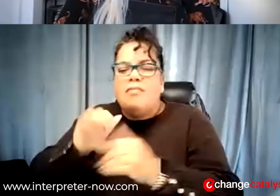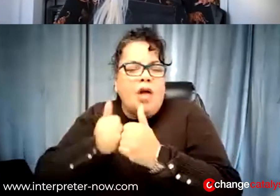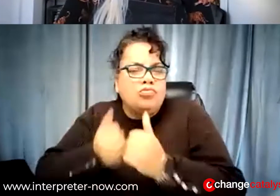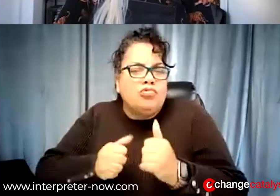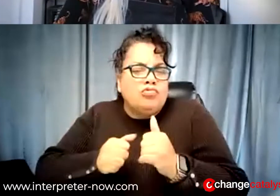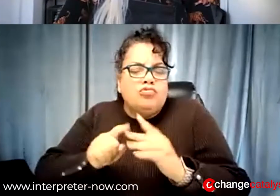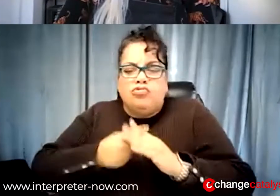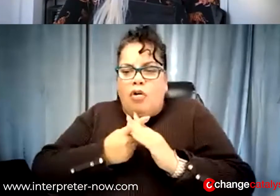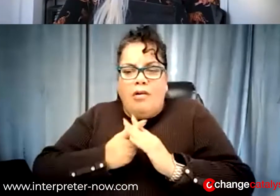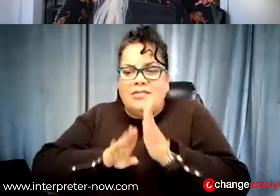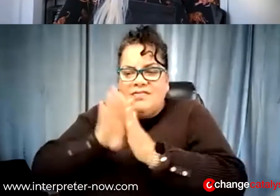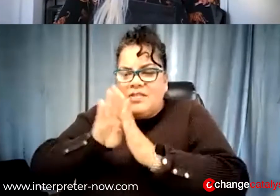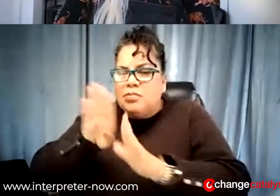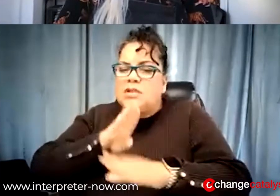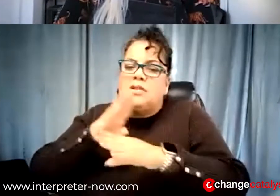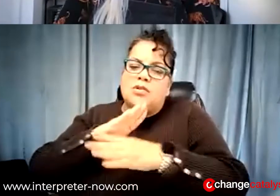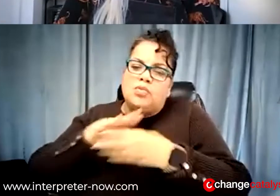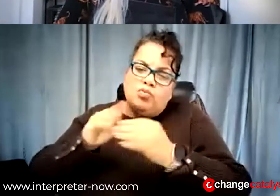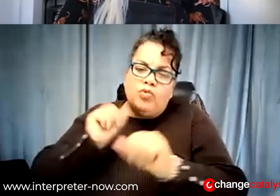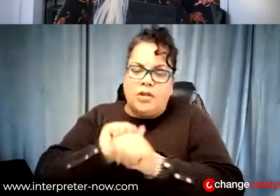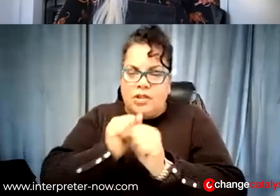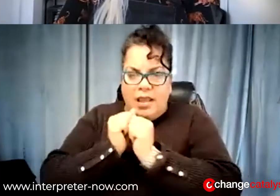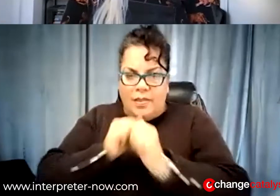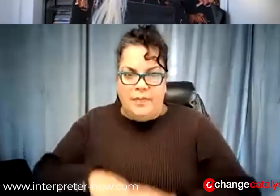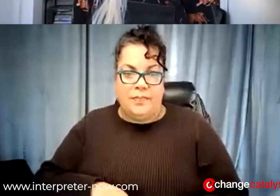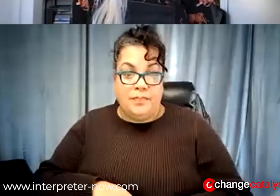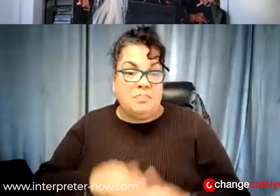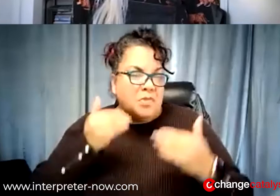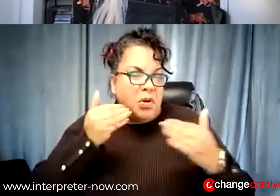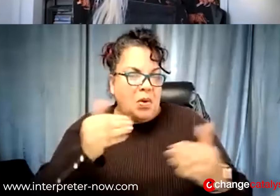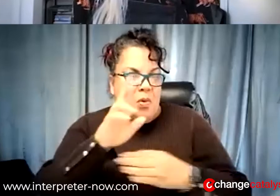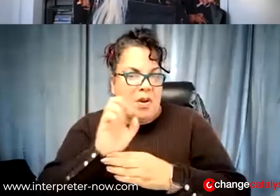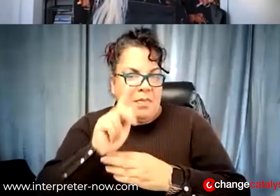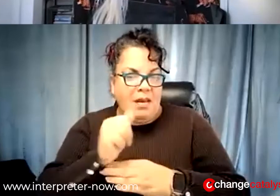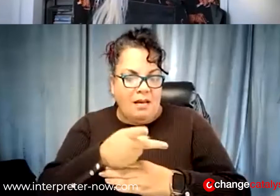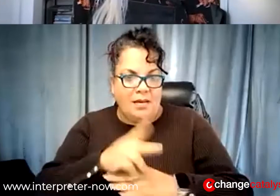Well, I'll pick it up.